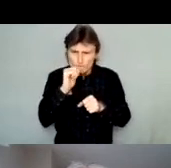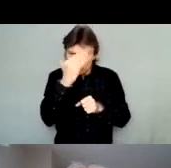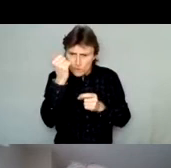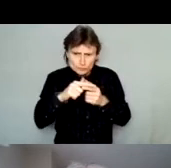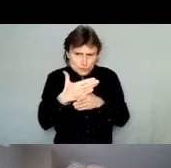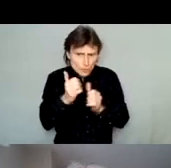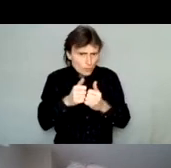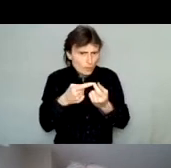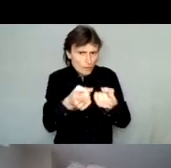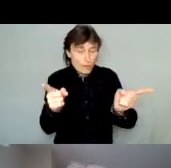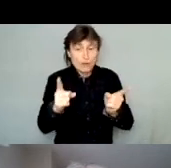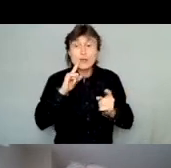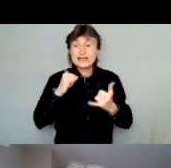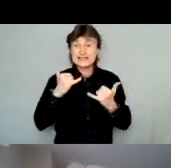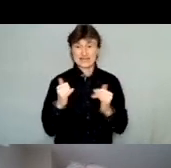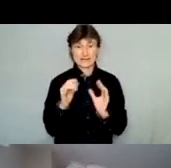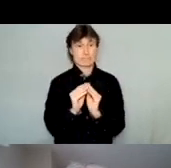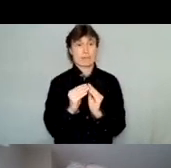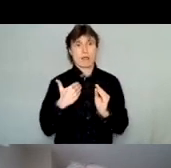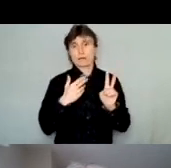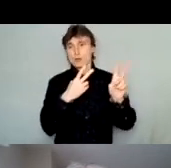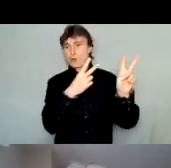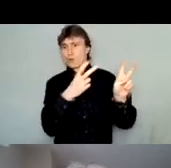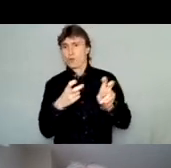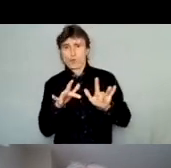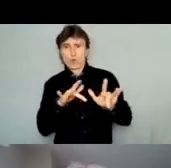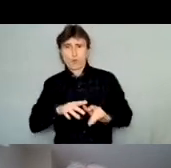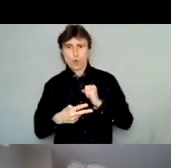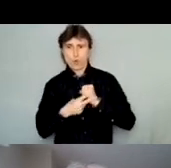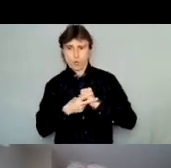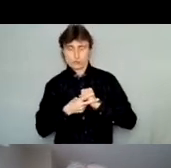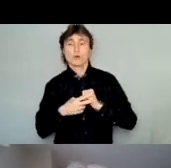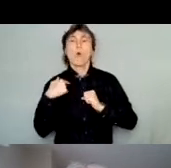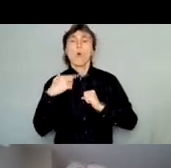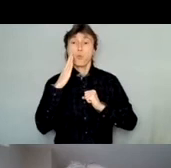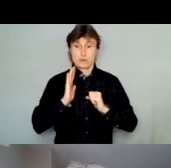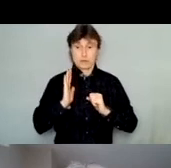This is being recorded, so we will upload a recording of this town hall to the website.